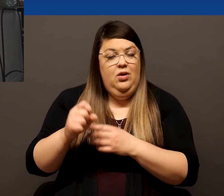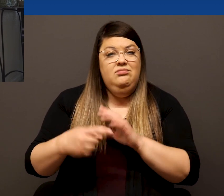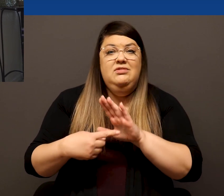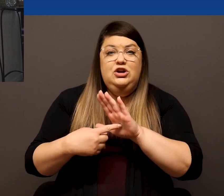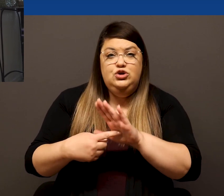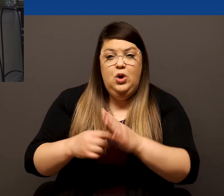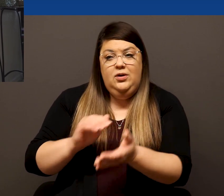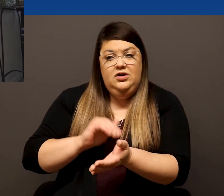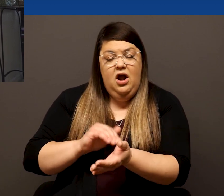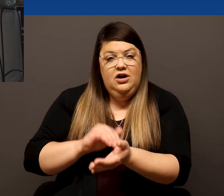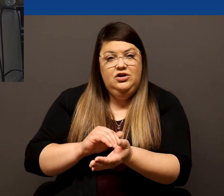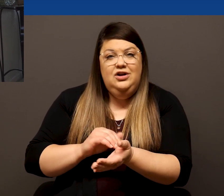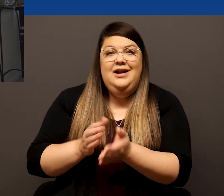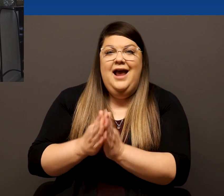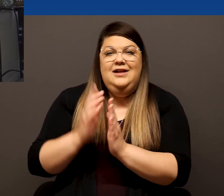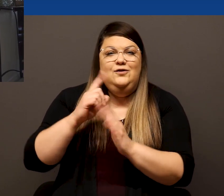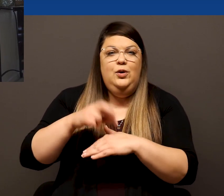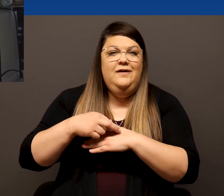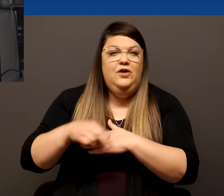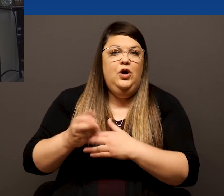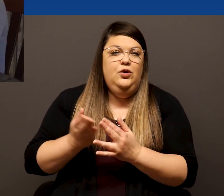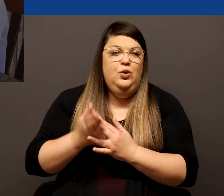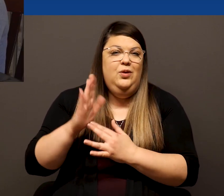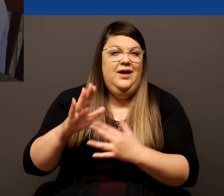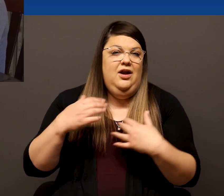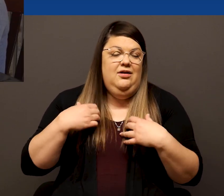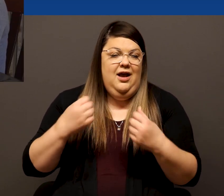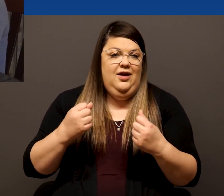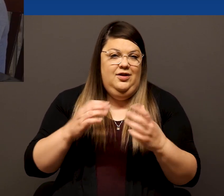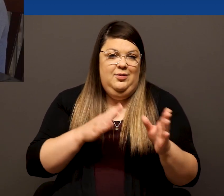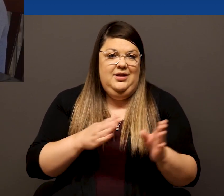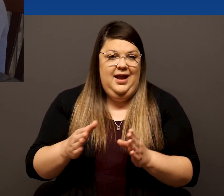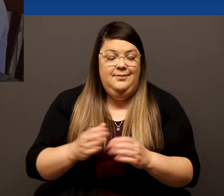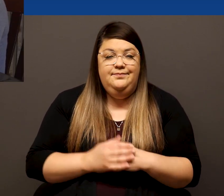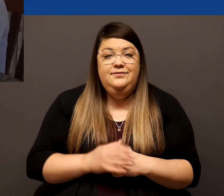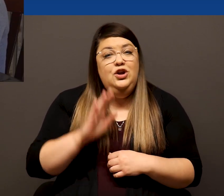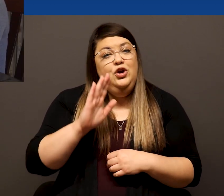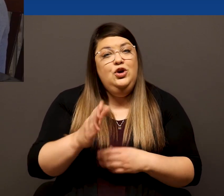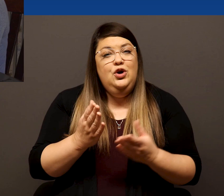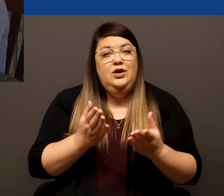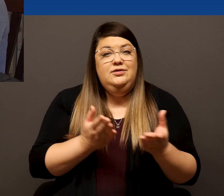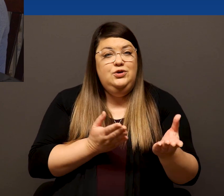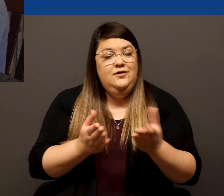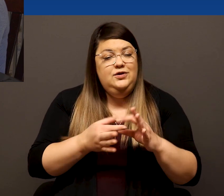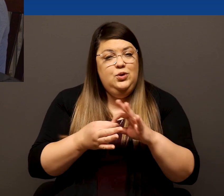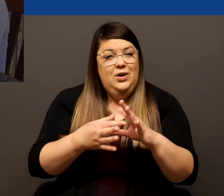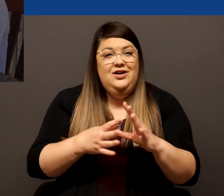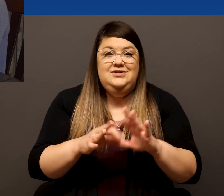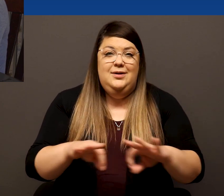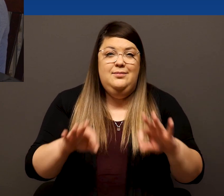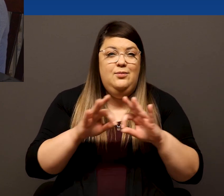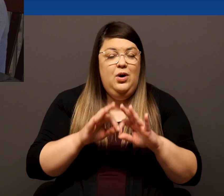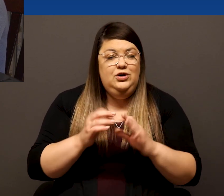and seek a referral through their health plan. Your service coordinator is an important navigator in the process.